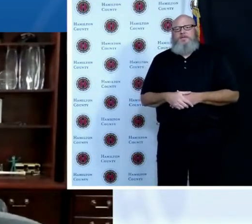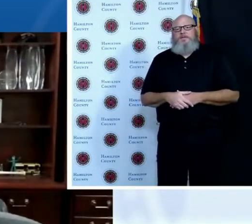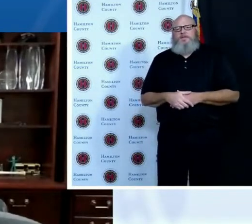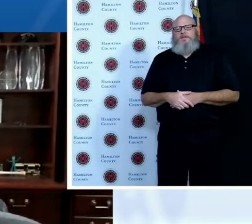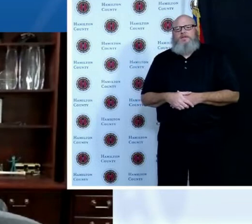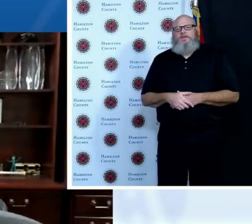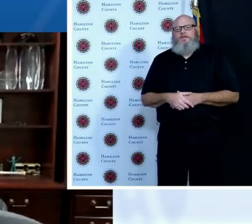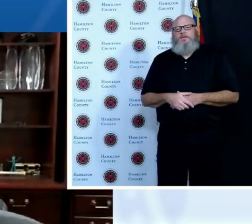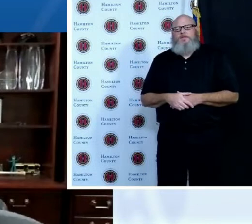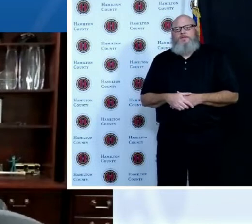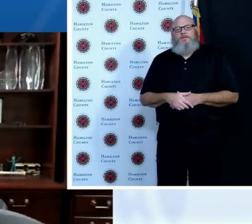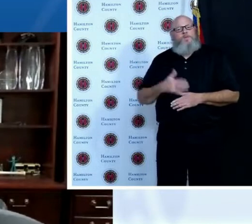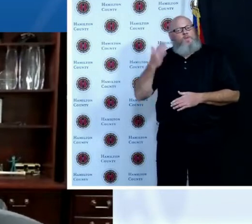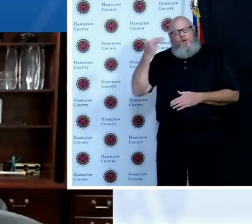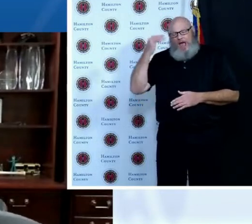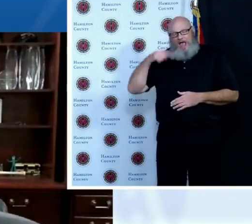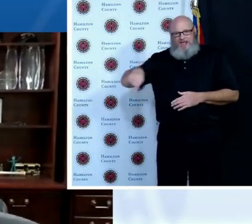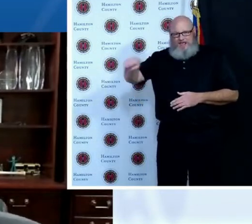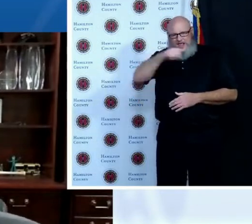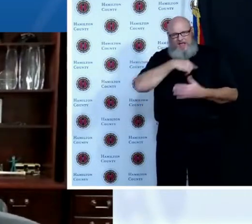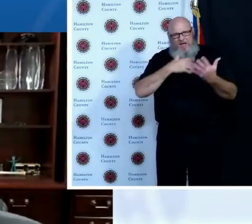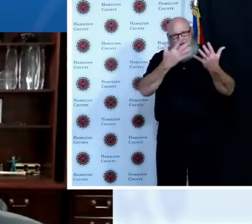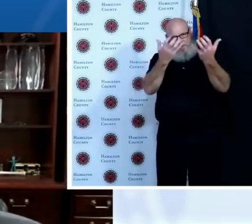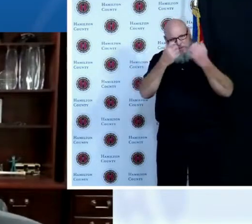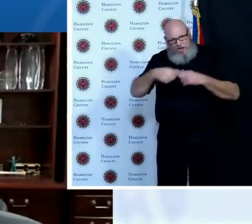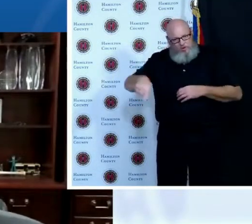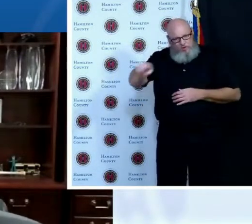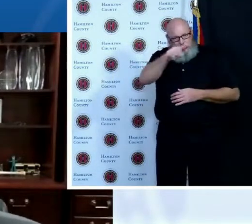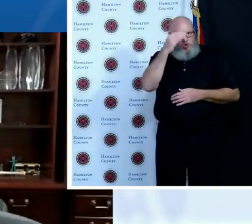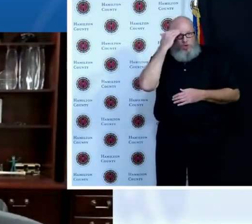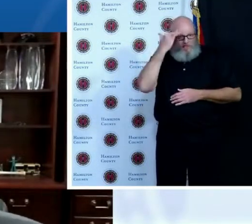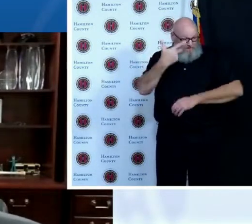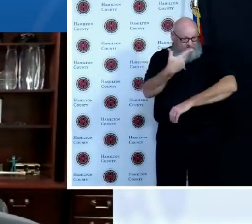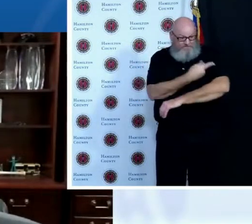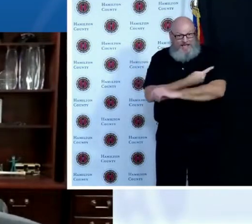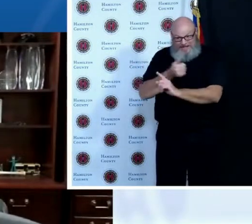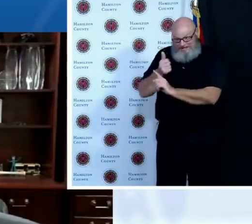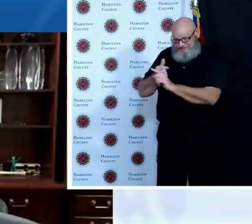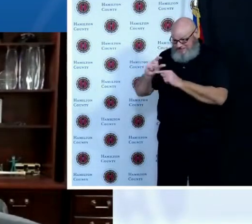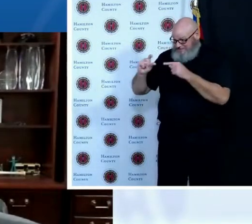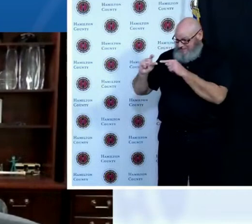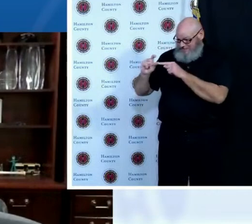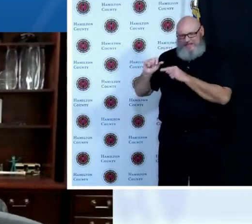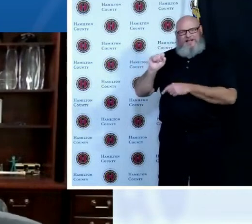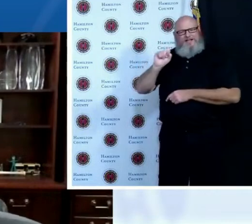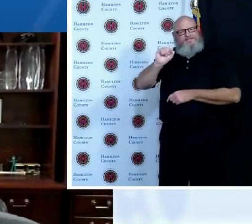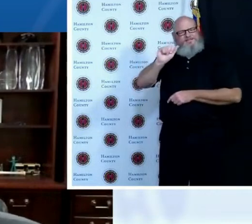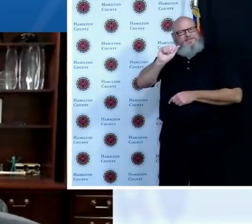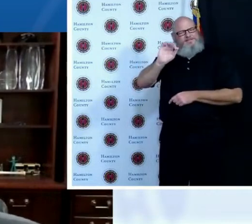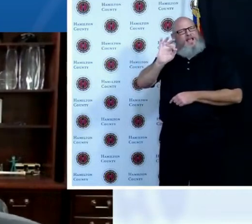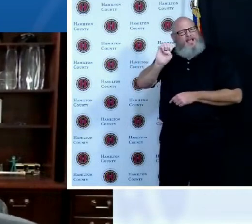that they have gone because the science was there before that the pandemic we were able to seize